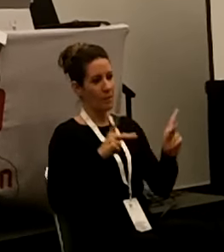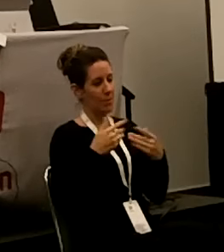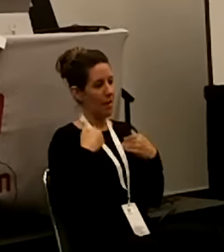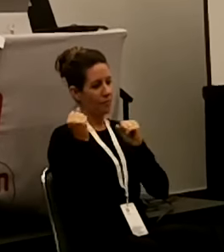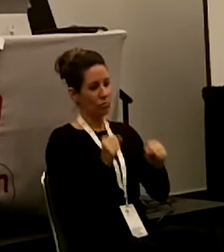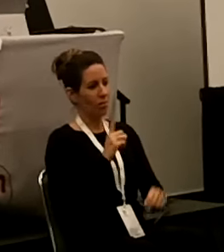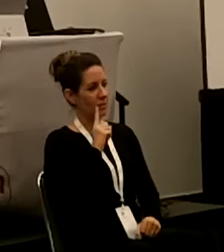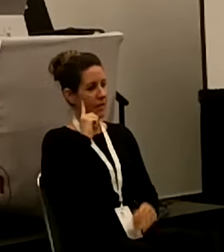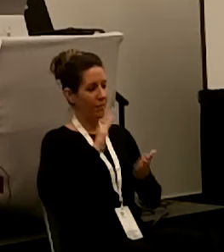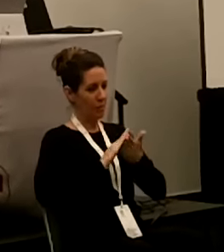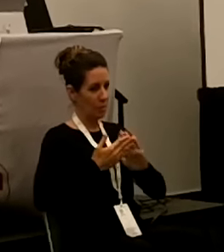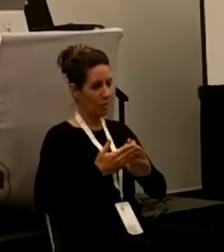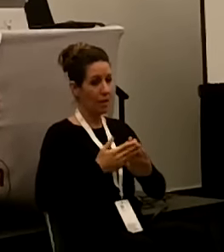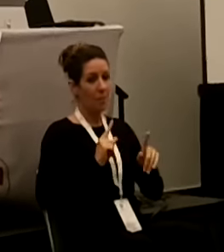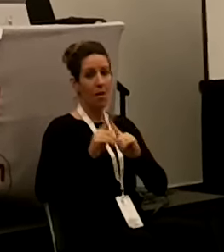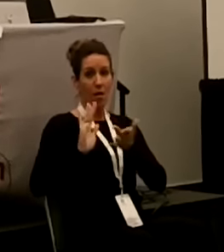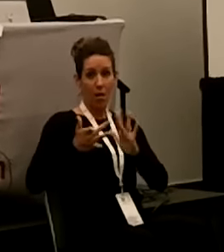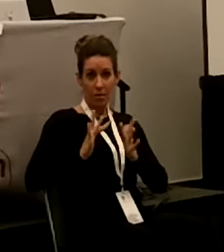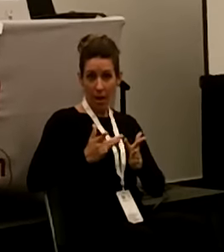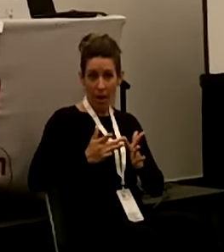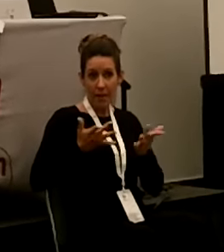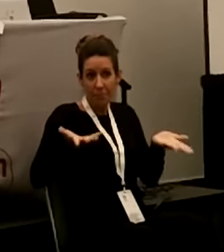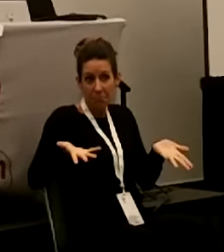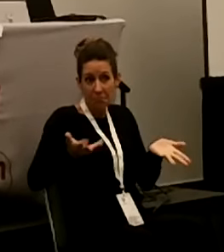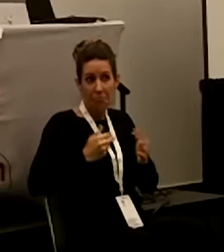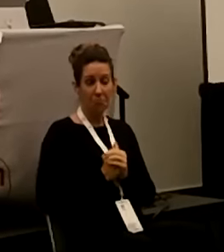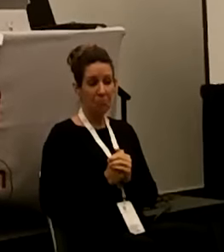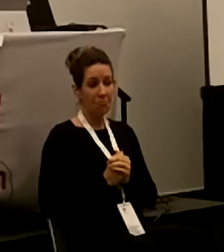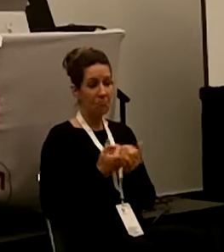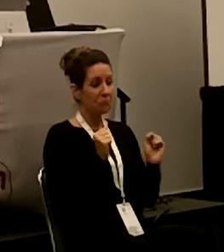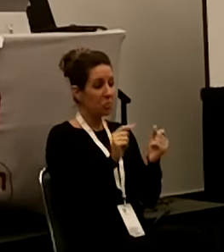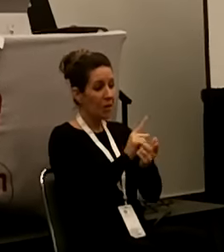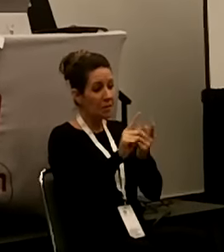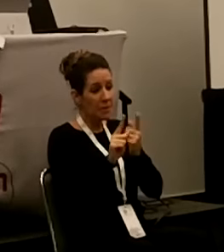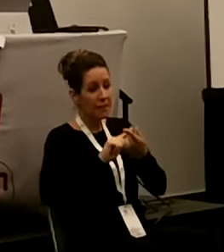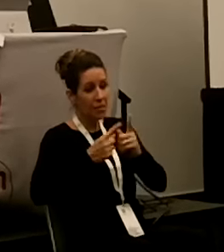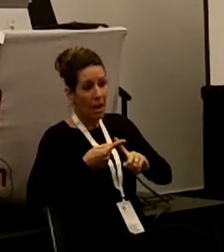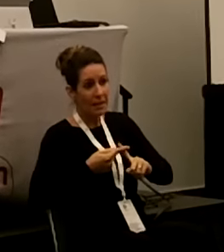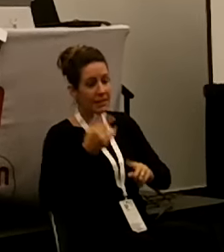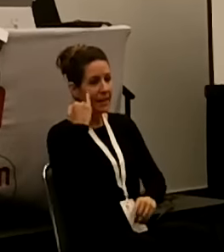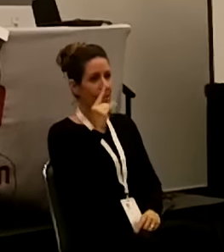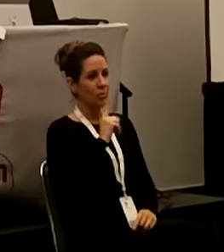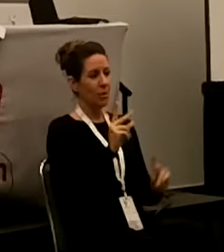so online, just chat on your phone. If it's really, really quick.